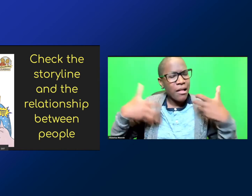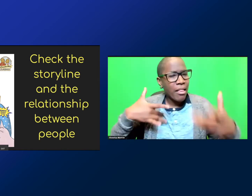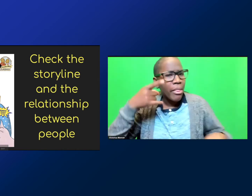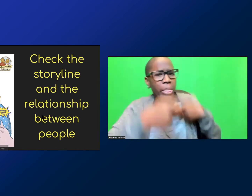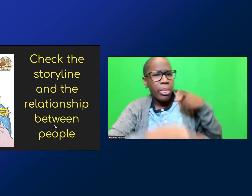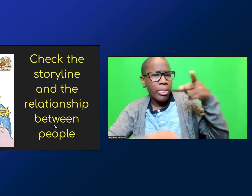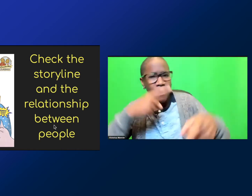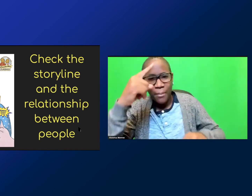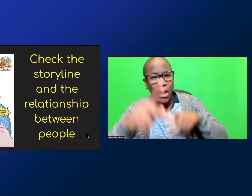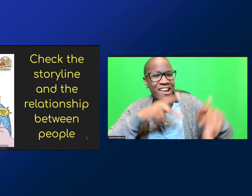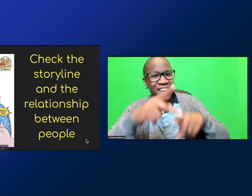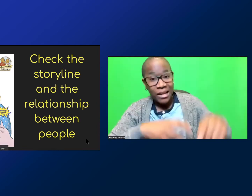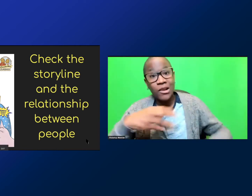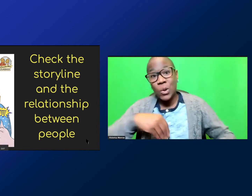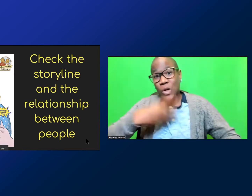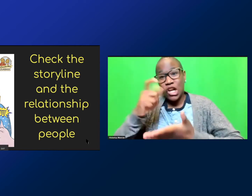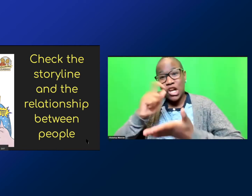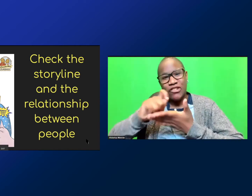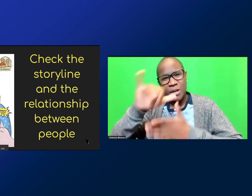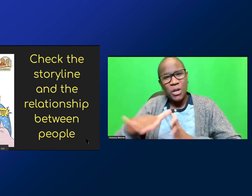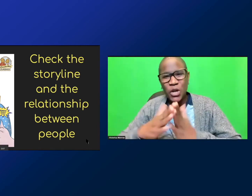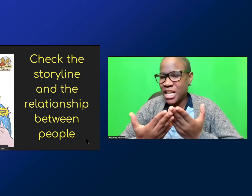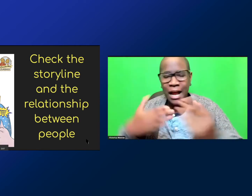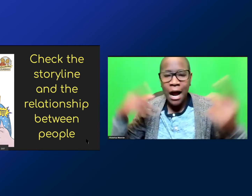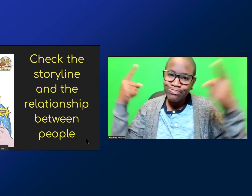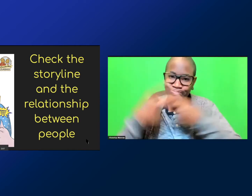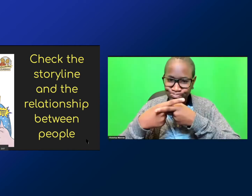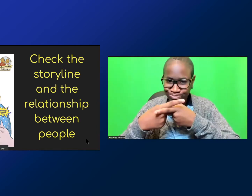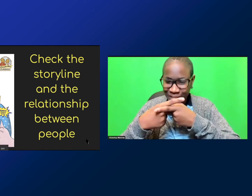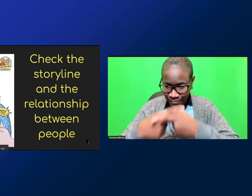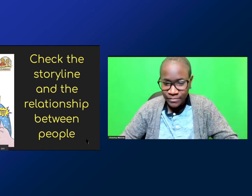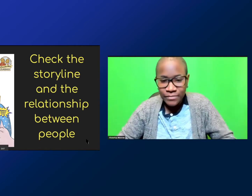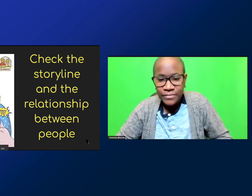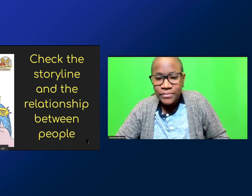so and if you know anything about the history of uh blacks in america and how they were called